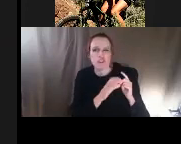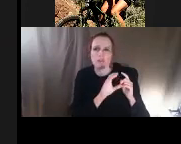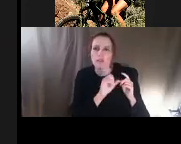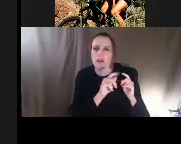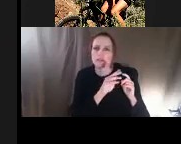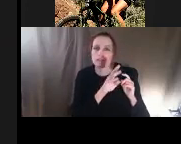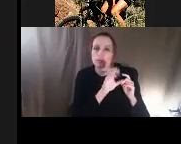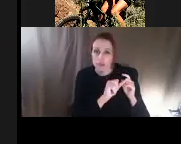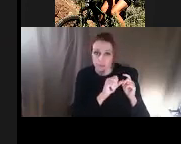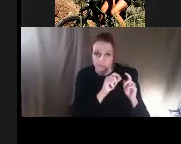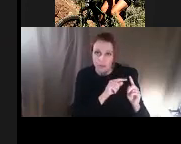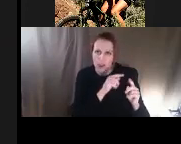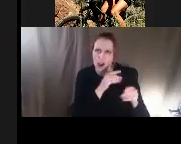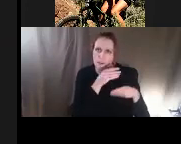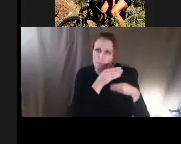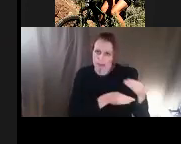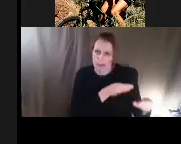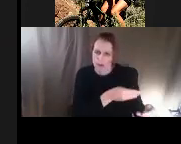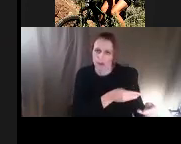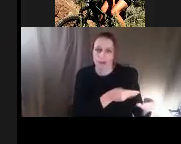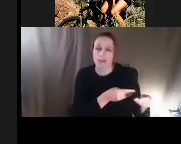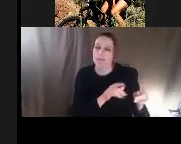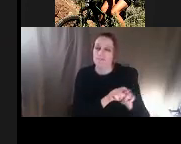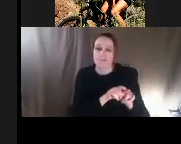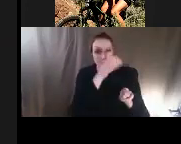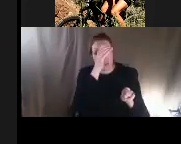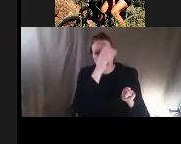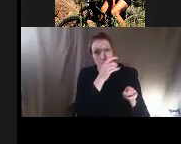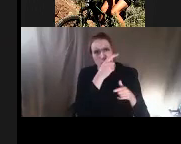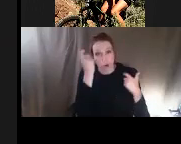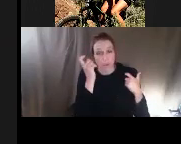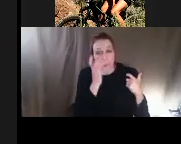passed down from generation to generation either individually or collectively.